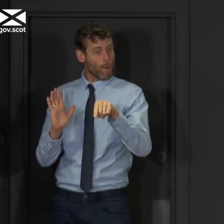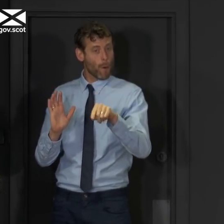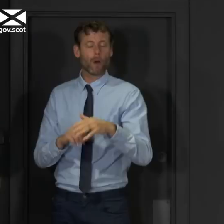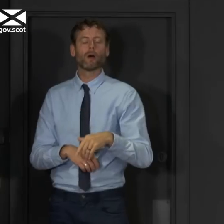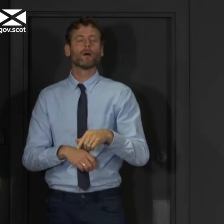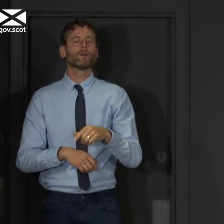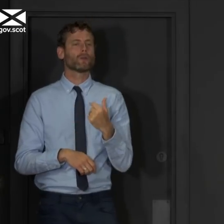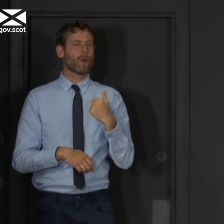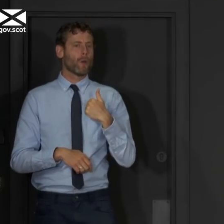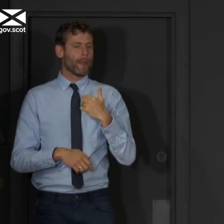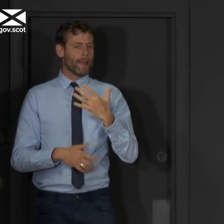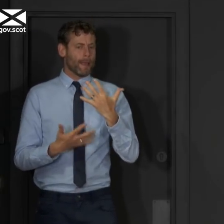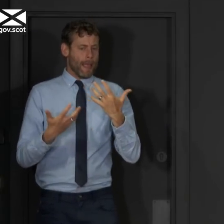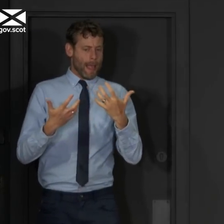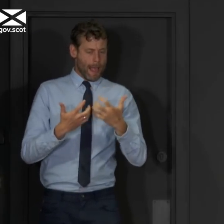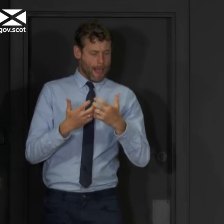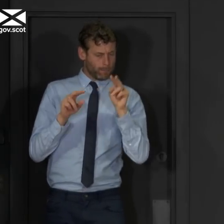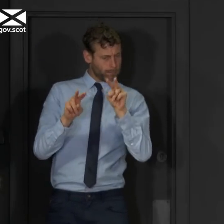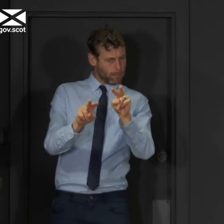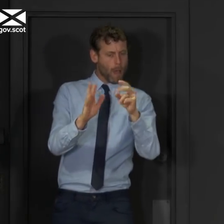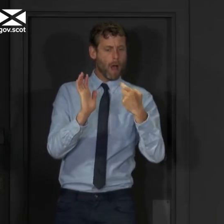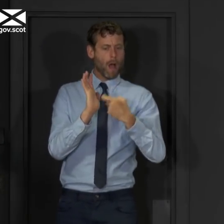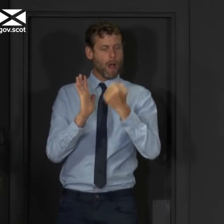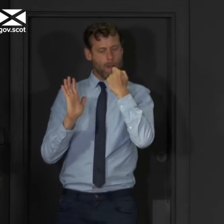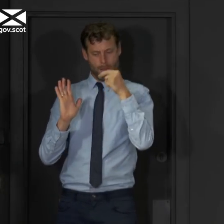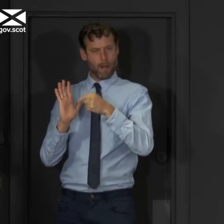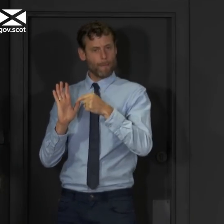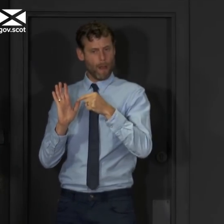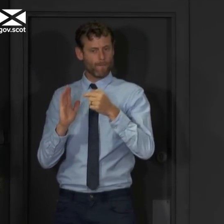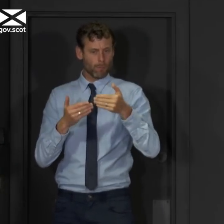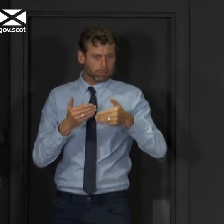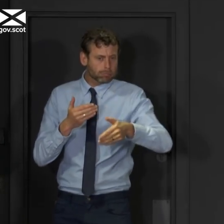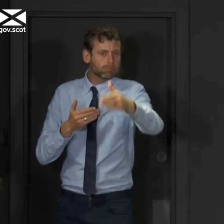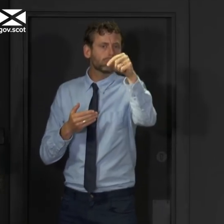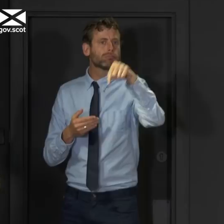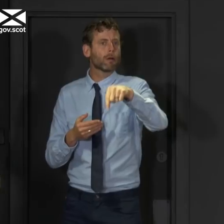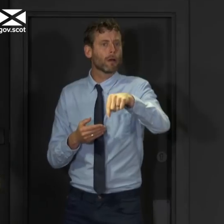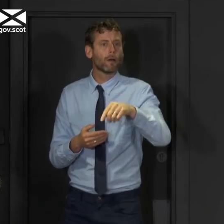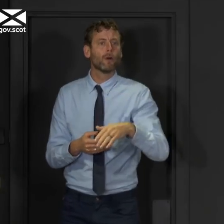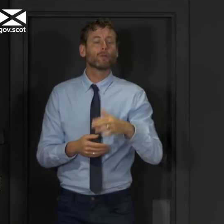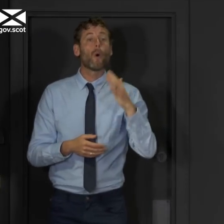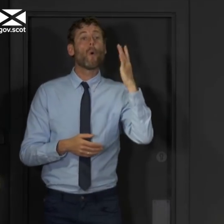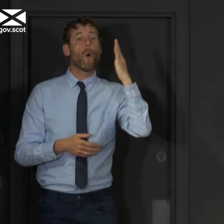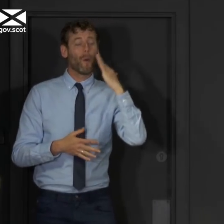some further changes to lockdown restrictions. As we do that - as we gradually, and I emphasise